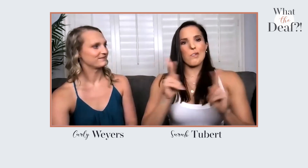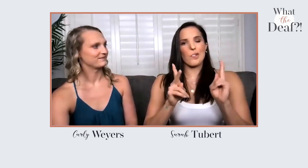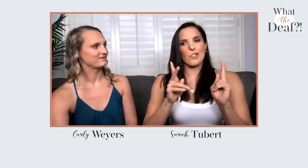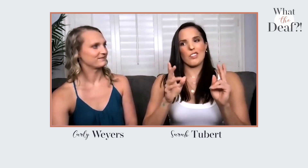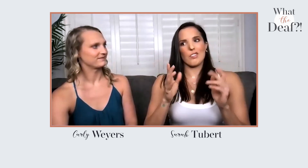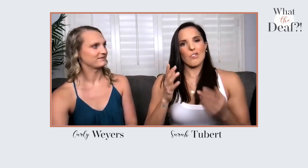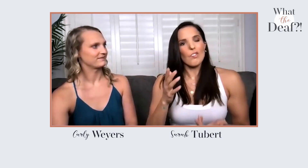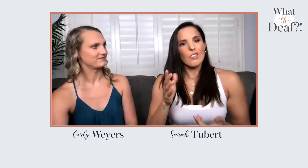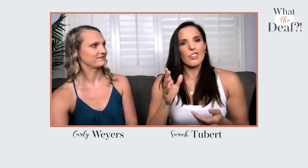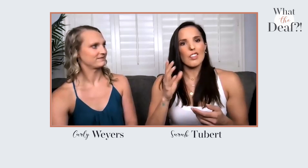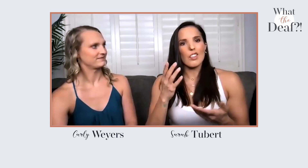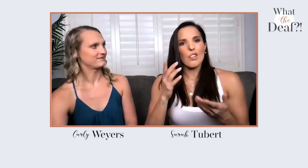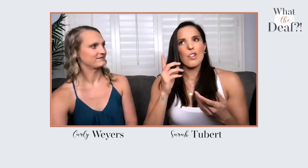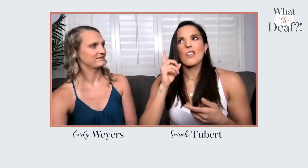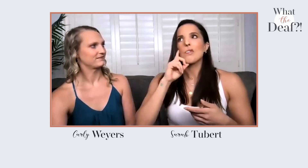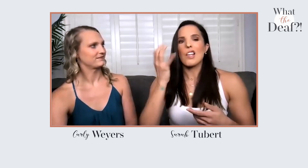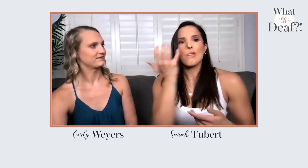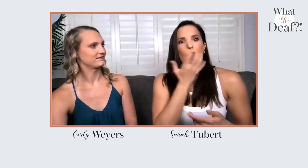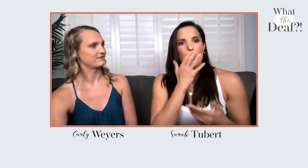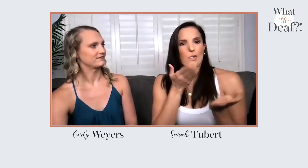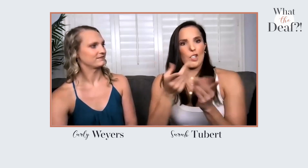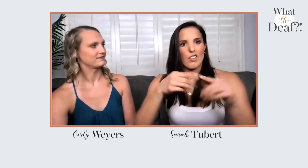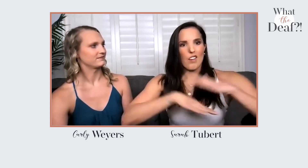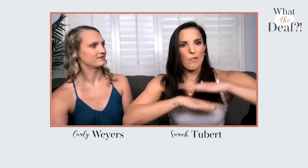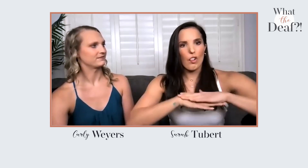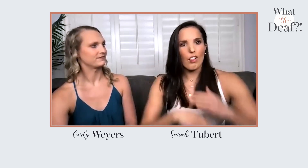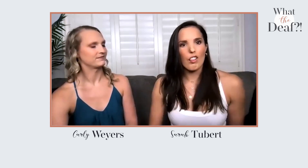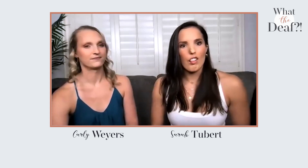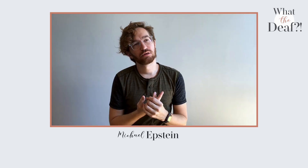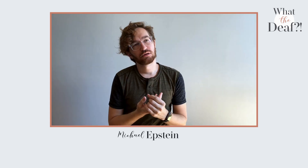"Wow, you bring something amazing to the table"?